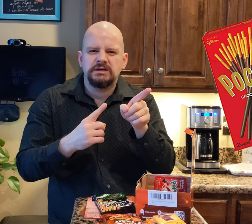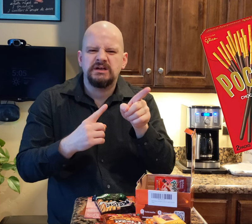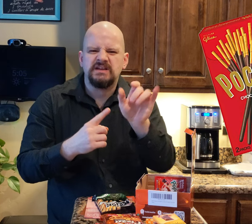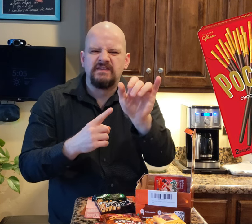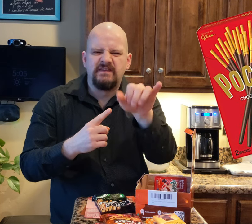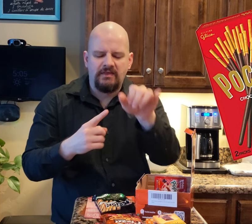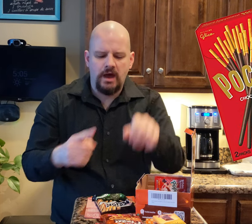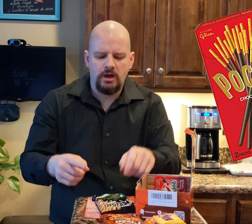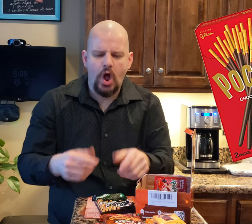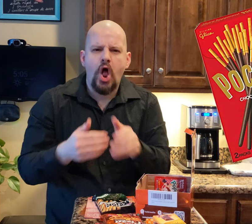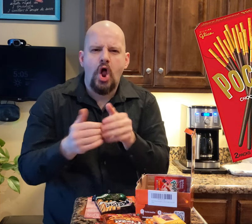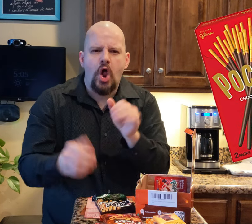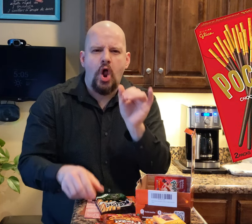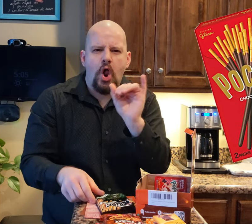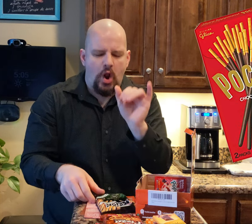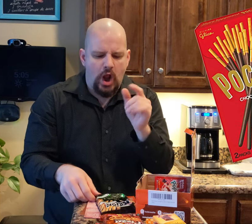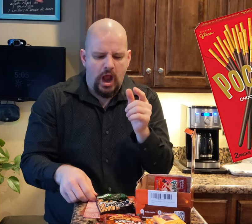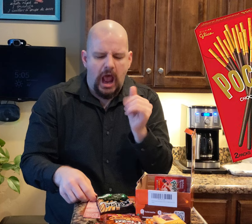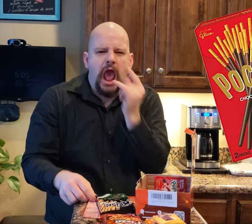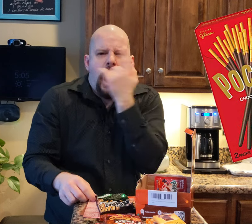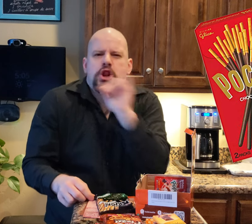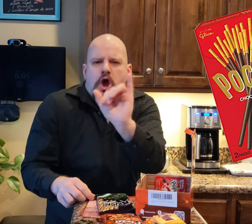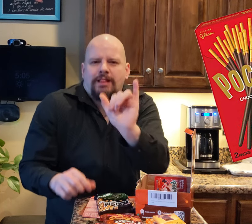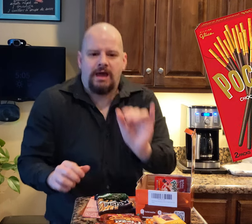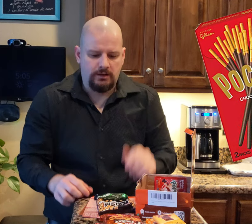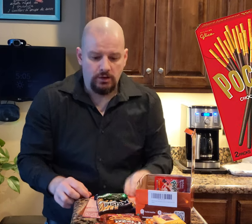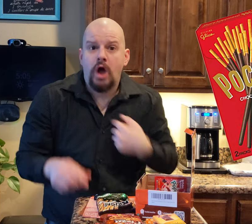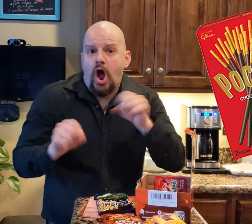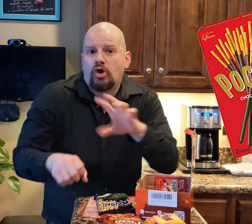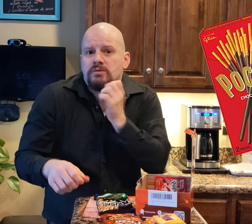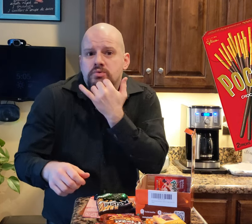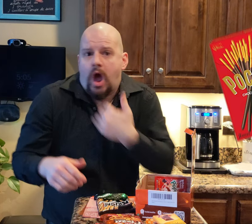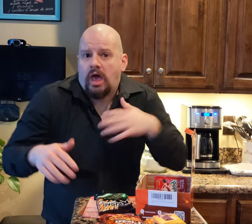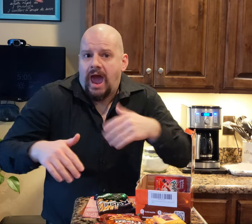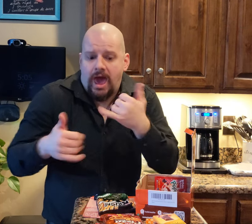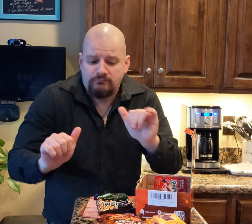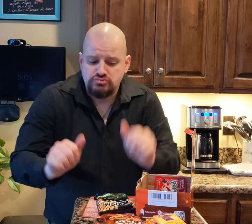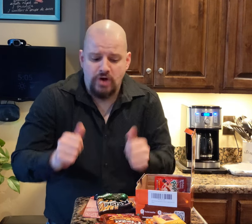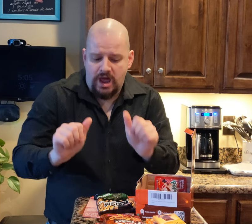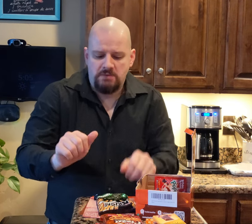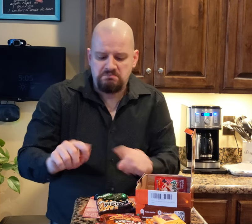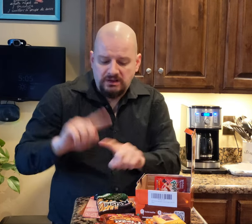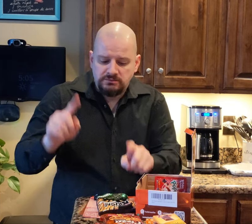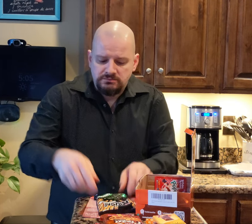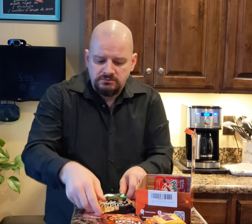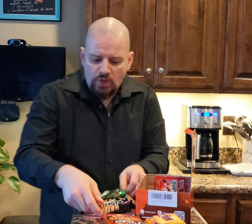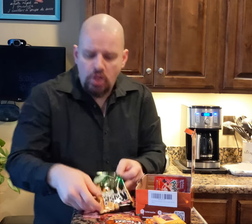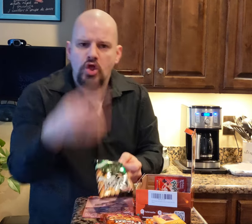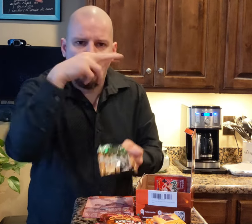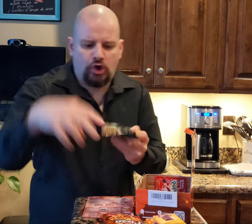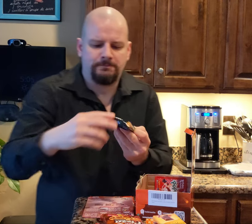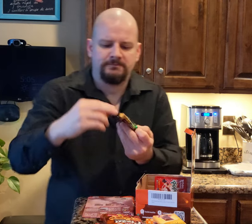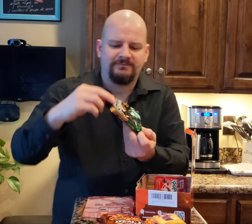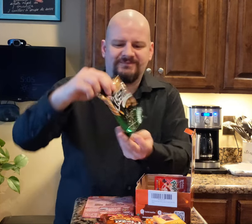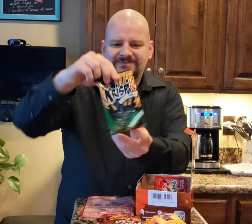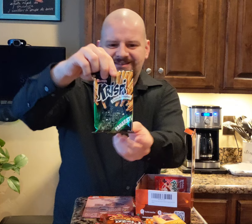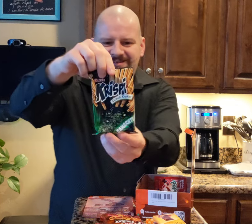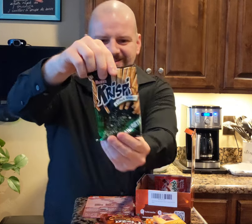See that? It's almost like this. I could be wrong because I haven't tried this one. Take a look.